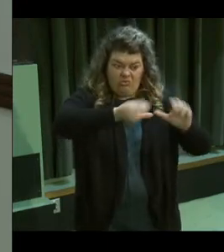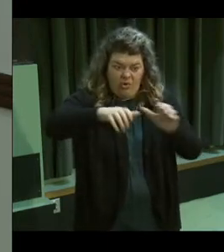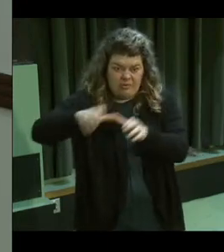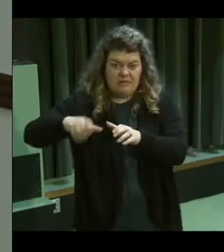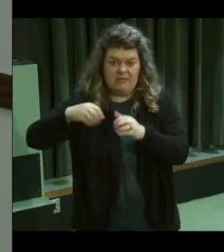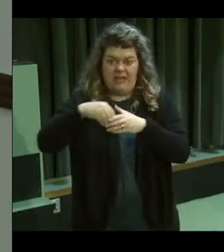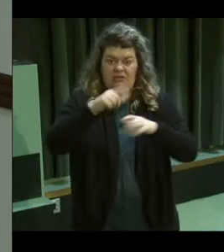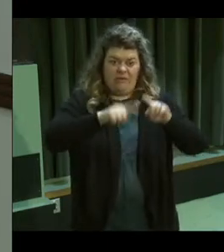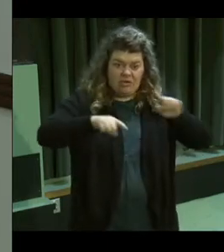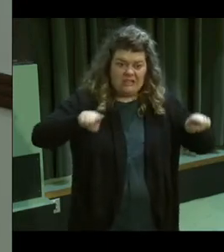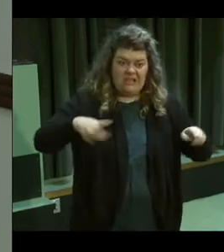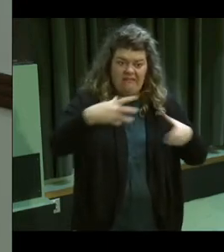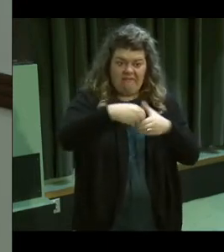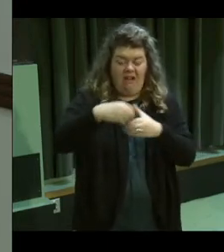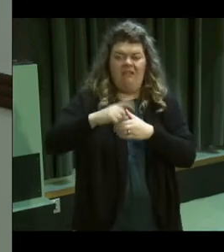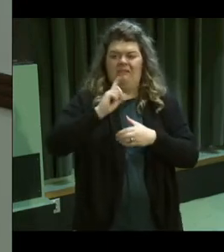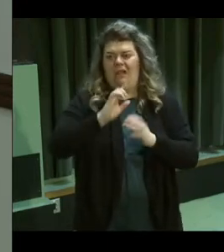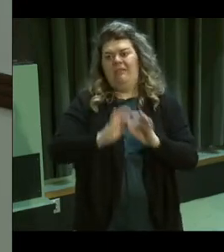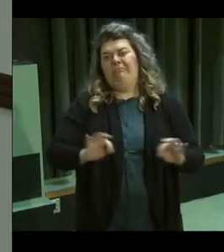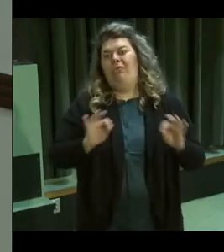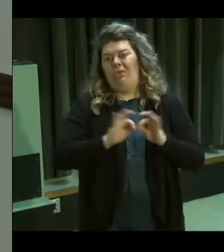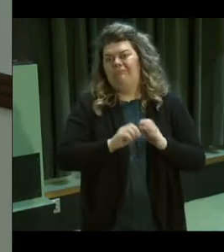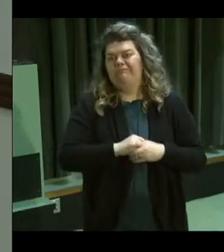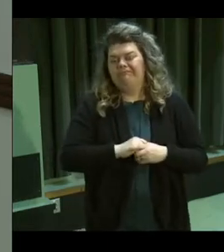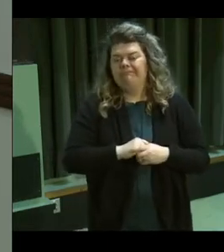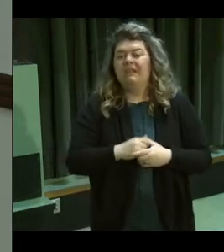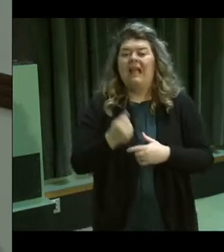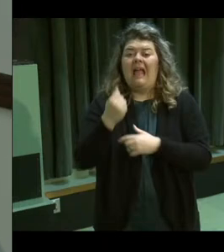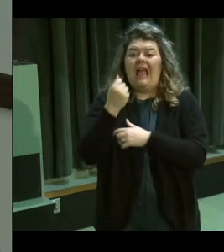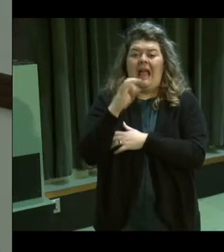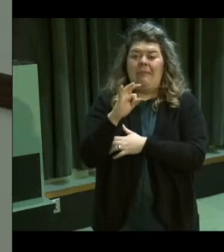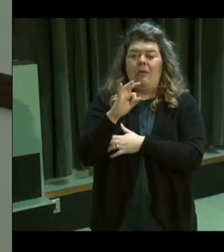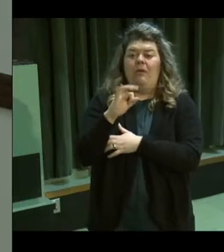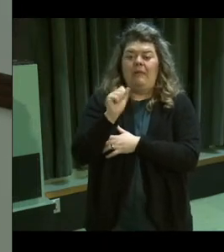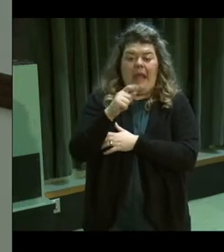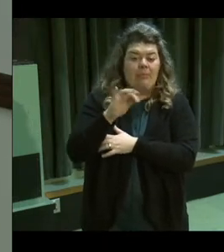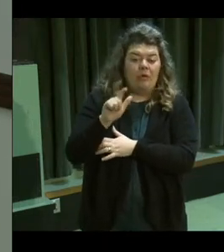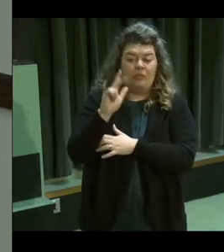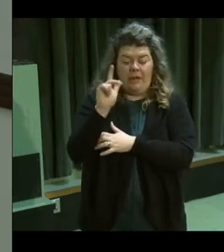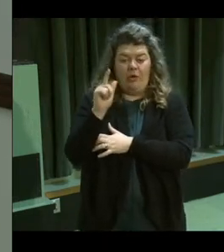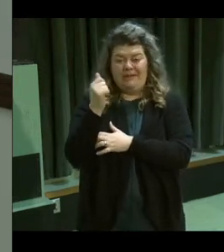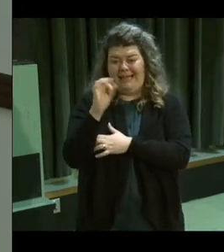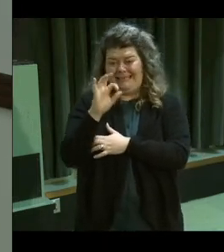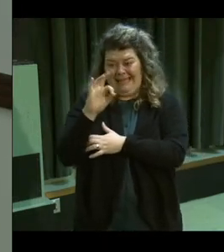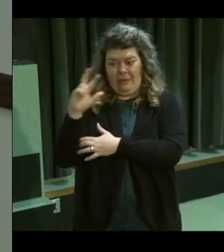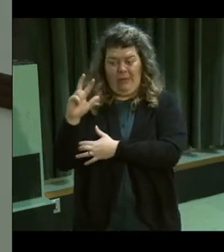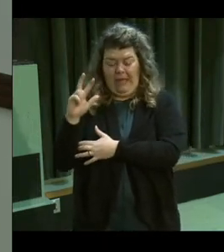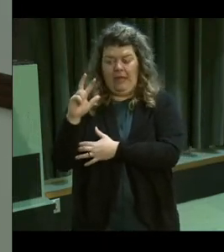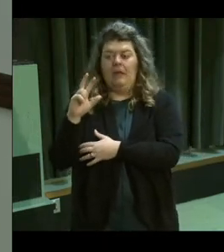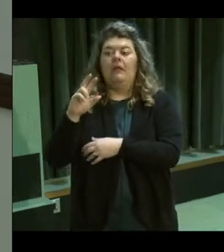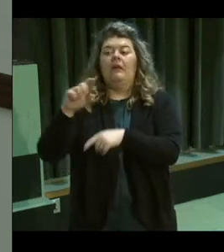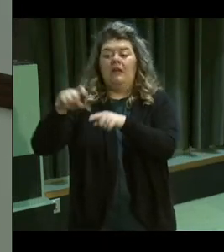diversity are. On April 23rd, in